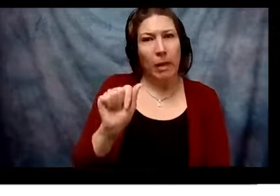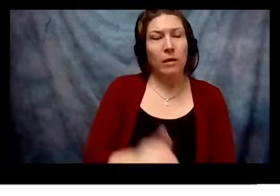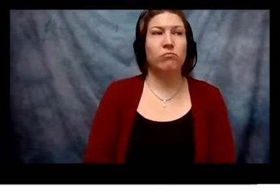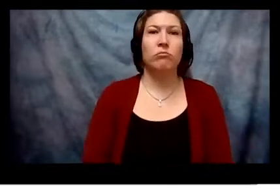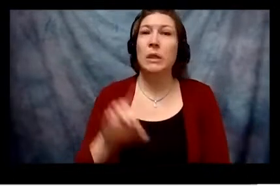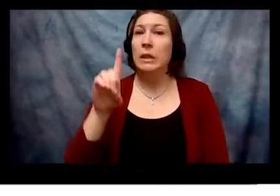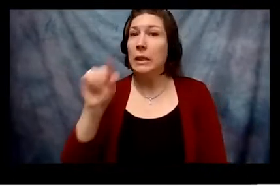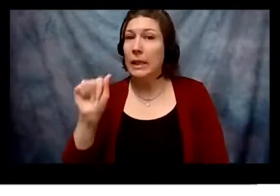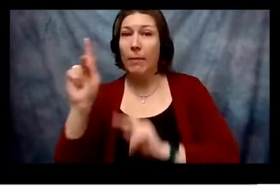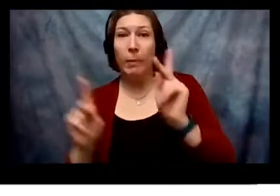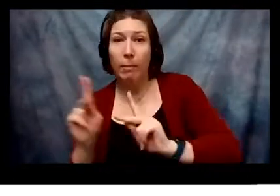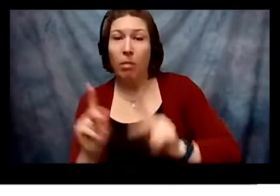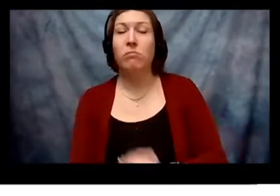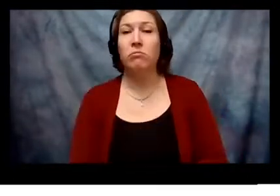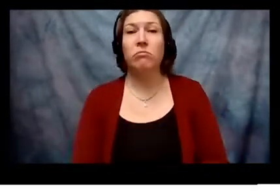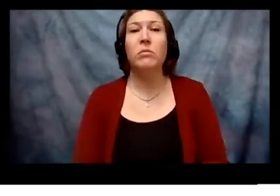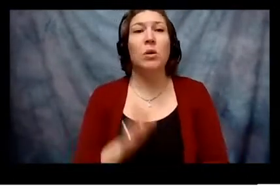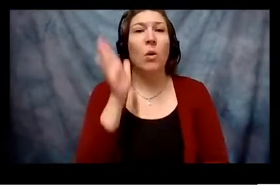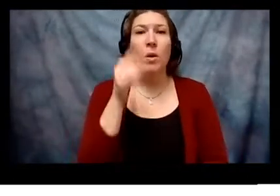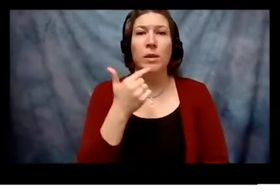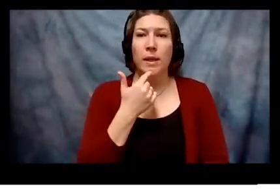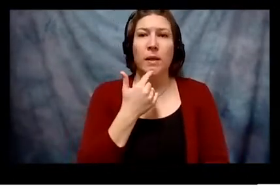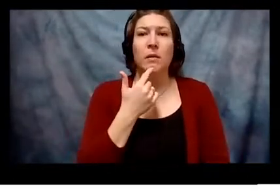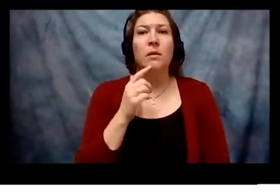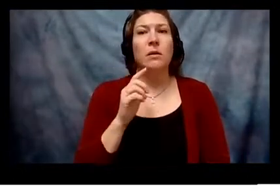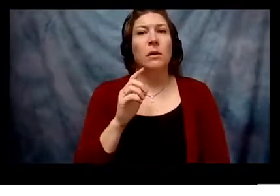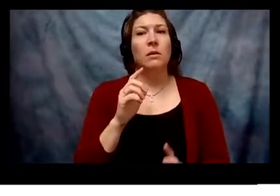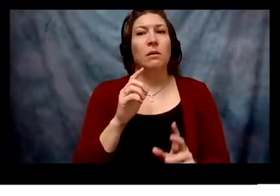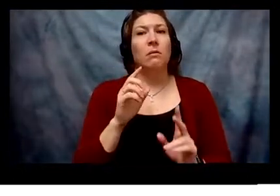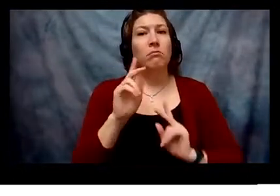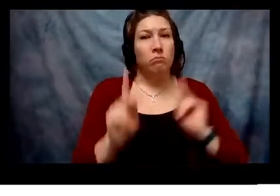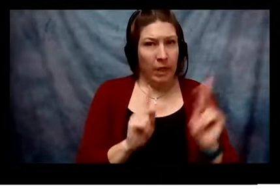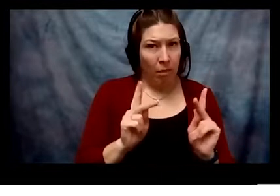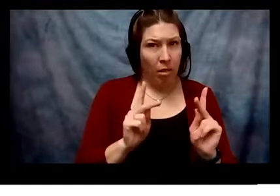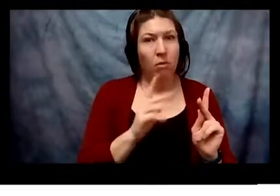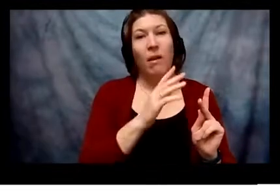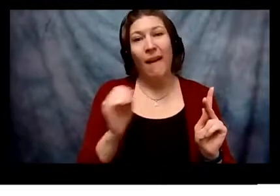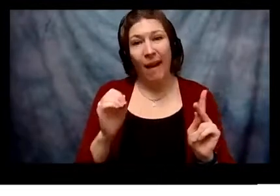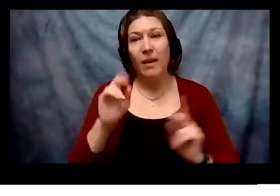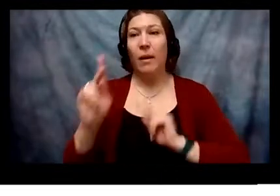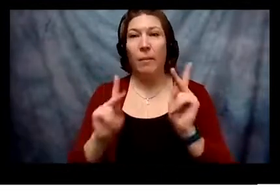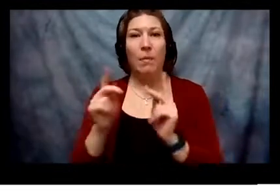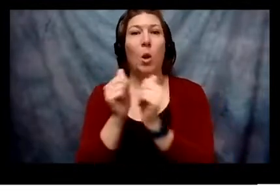people. We'll say people, And we'll say people without disabilities